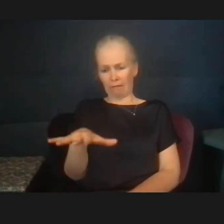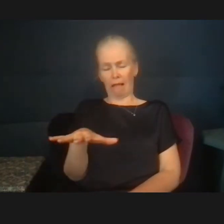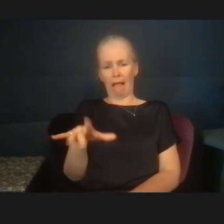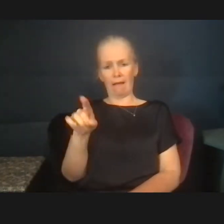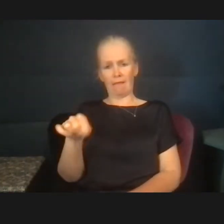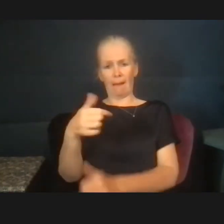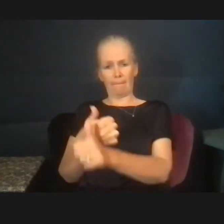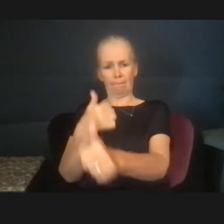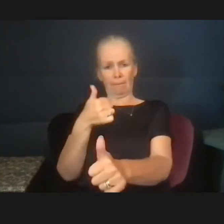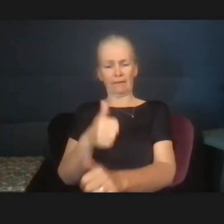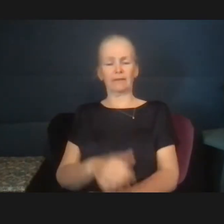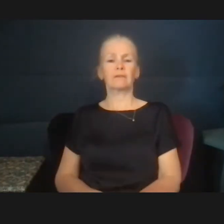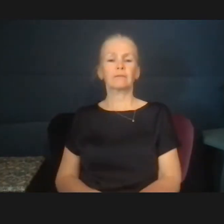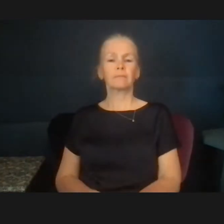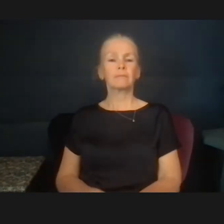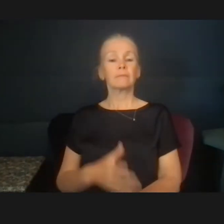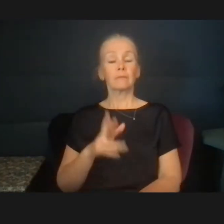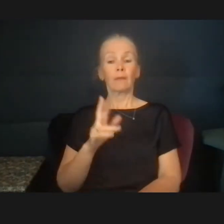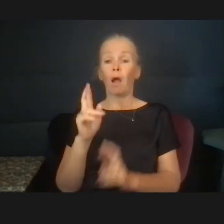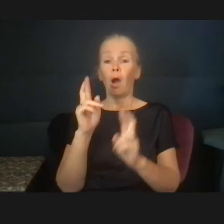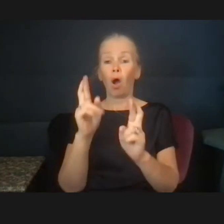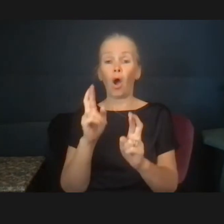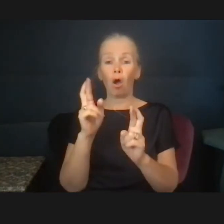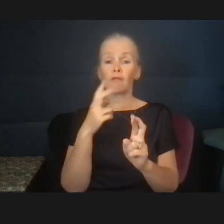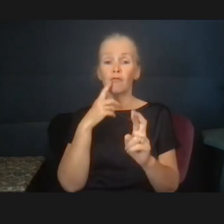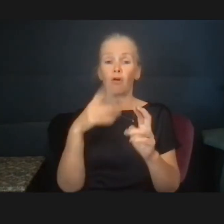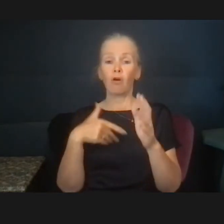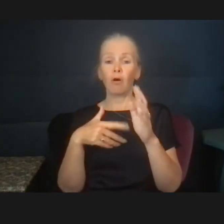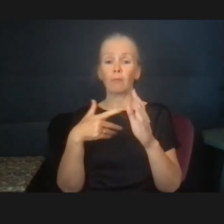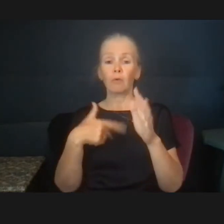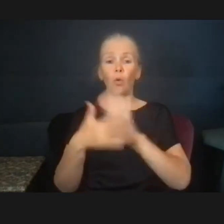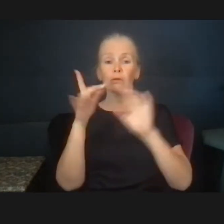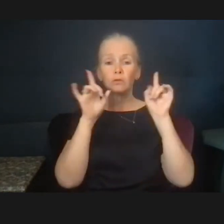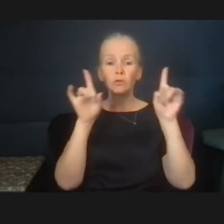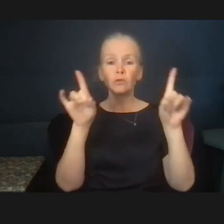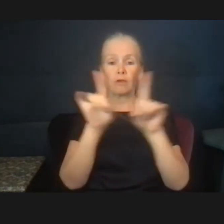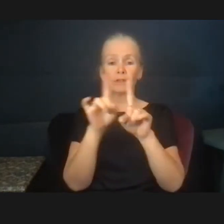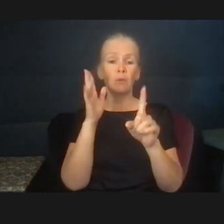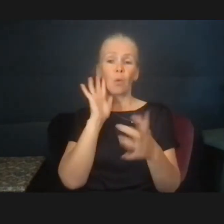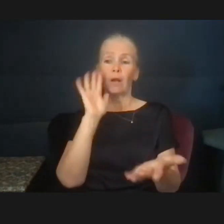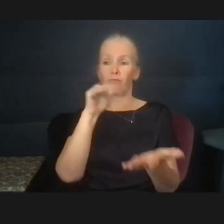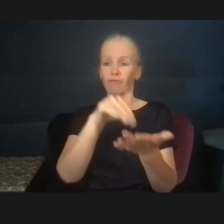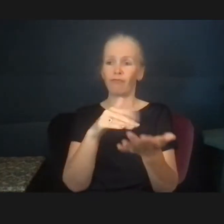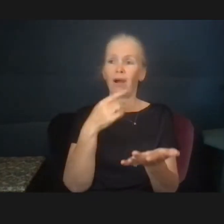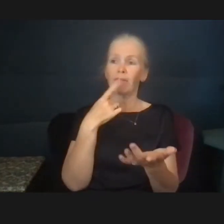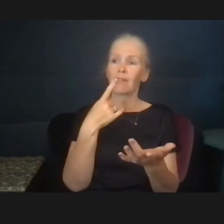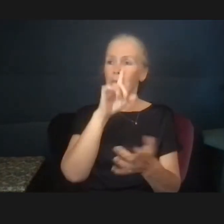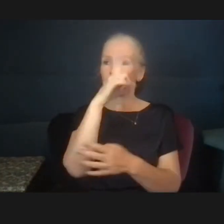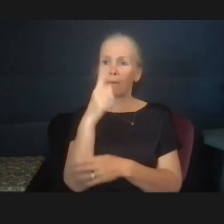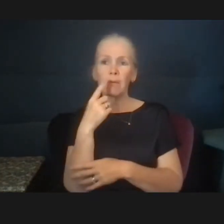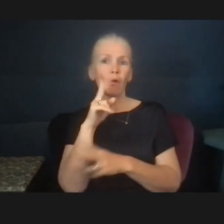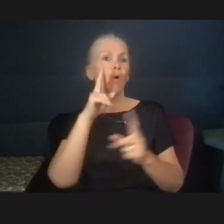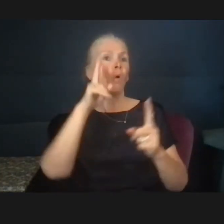But what I would hope from university is that when I go, there will be people who look like me,